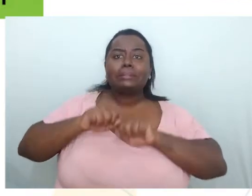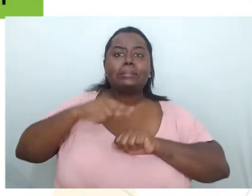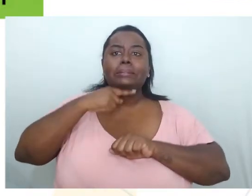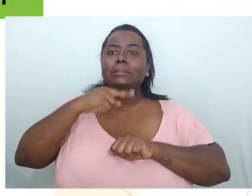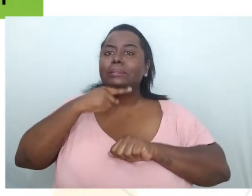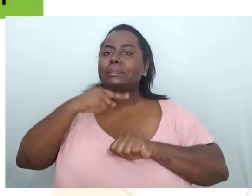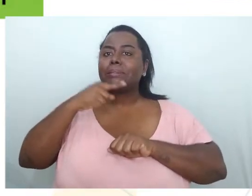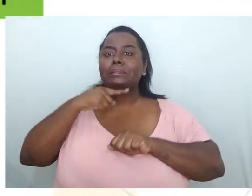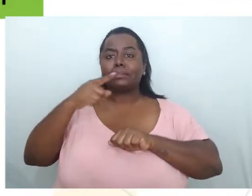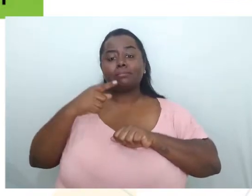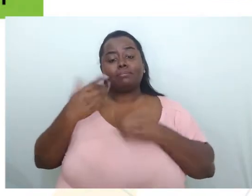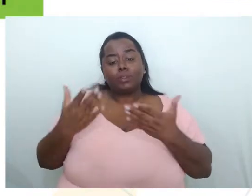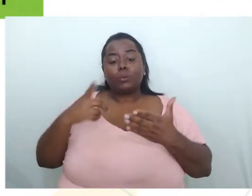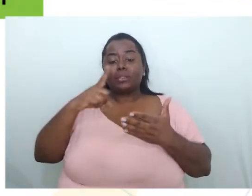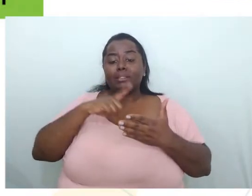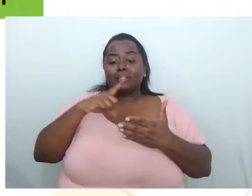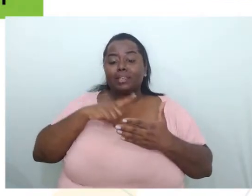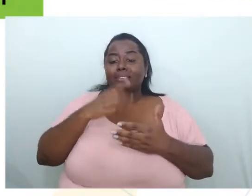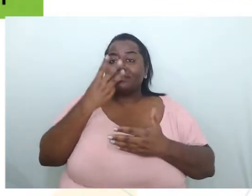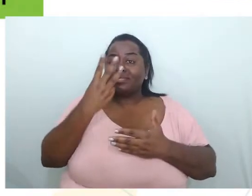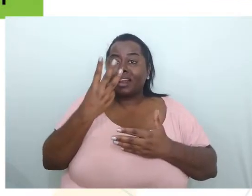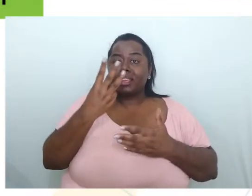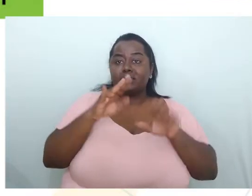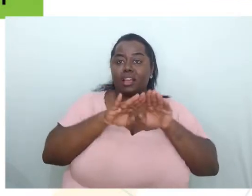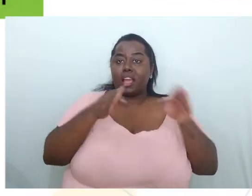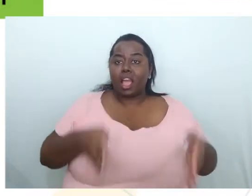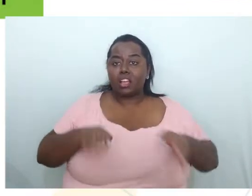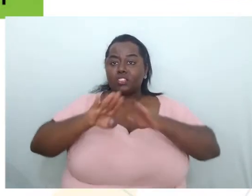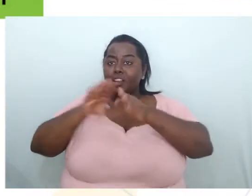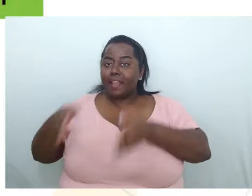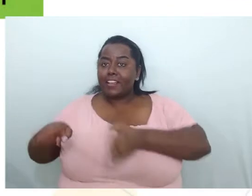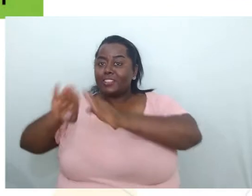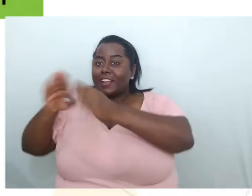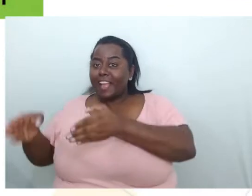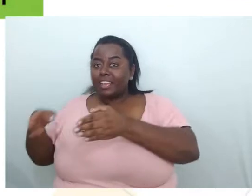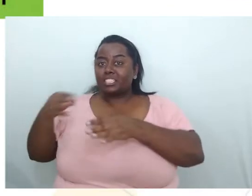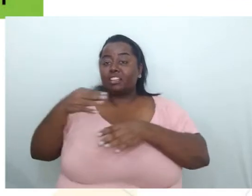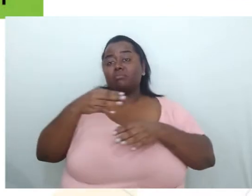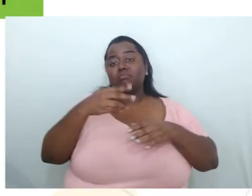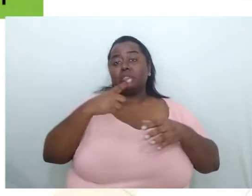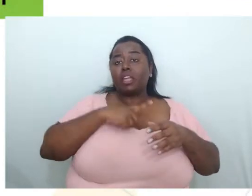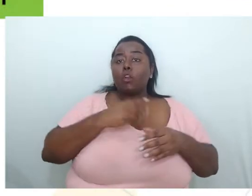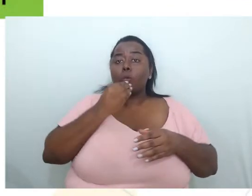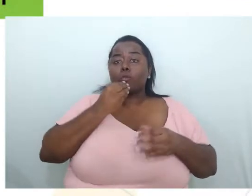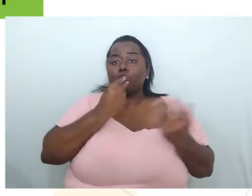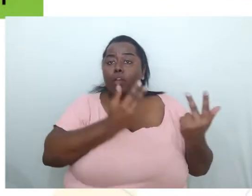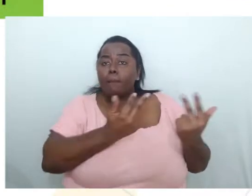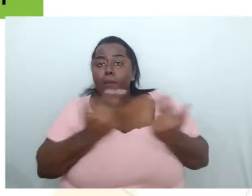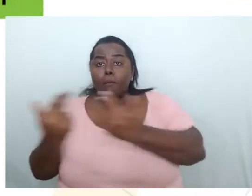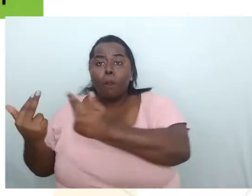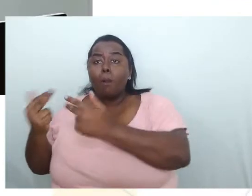carton, he can't see anything because he still can't reach the barrier,